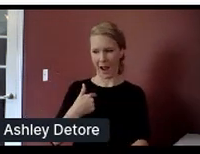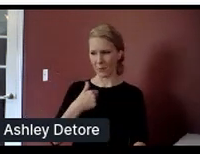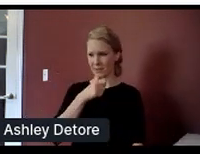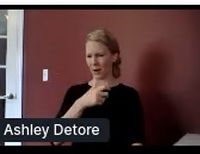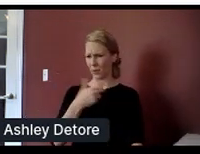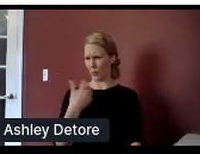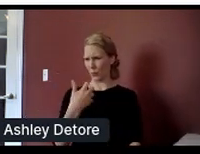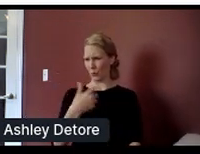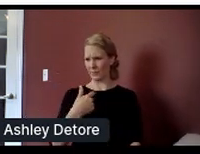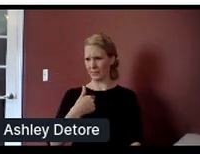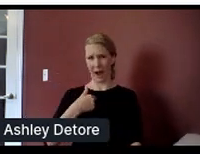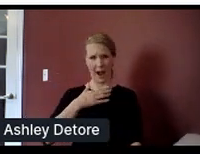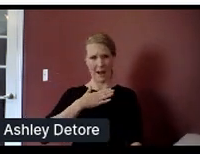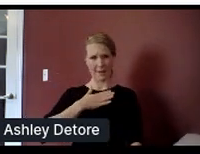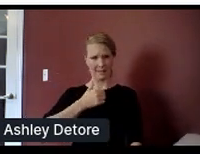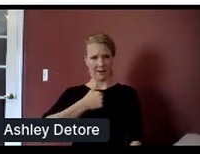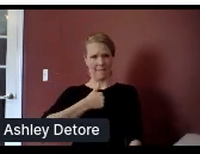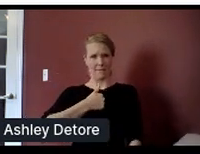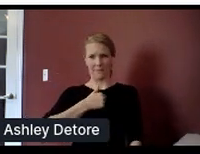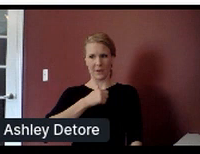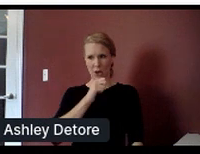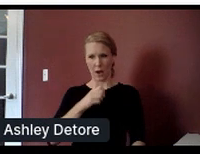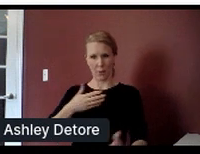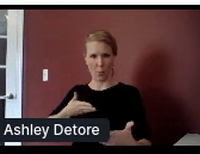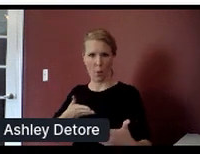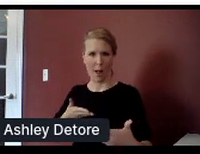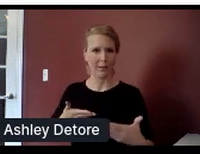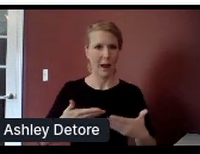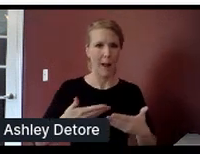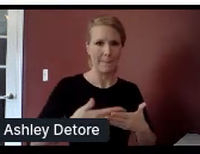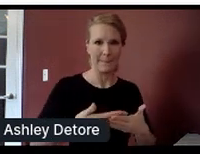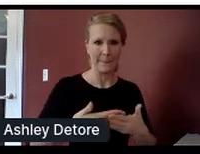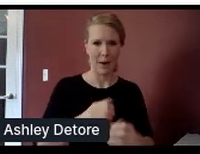was not always welcomed into the workplace.